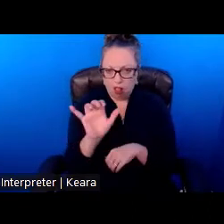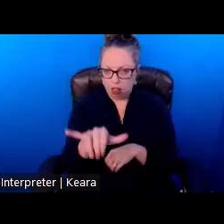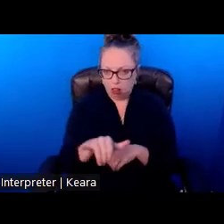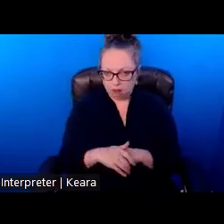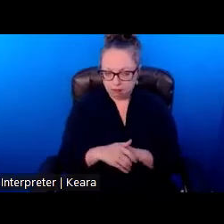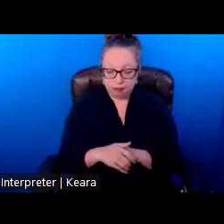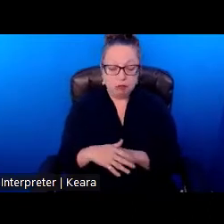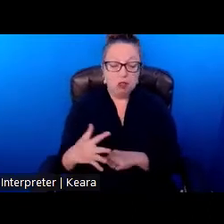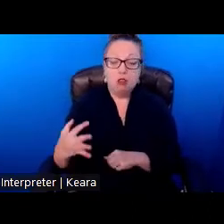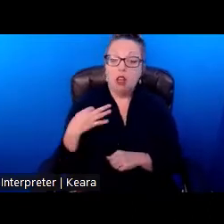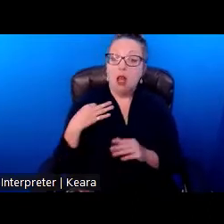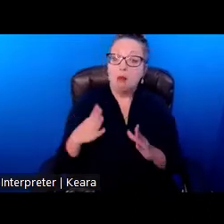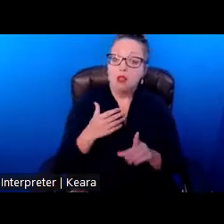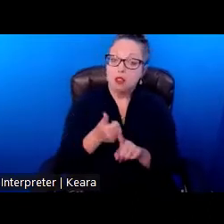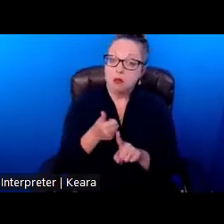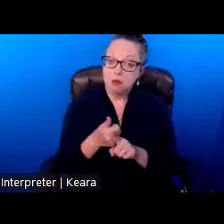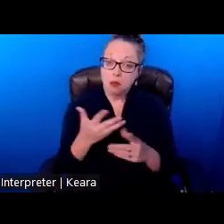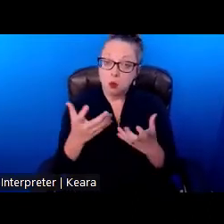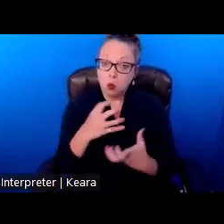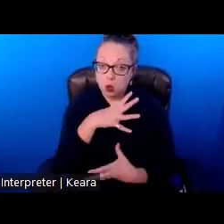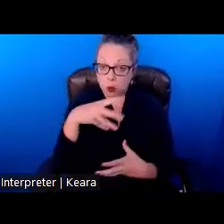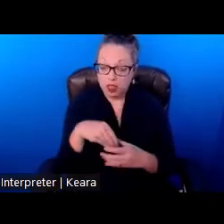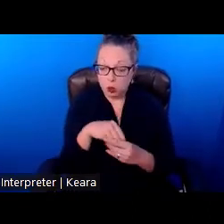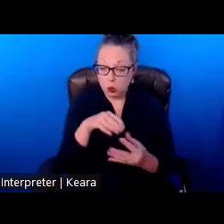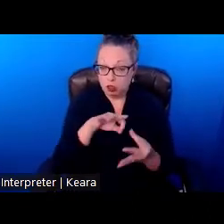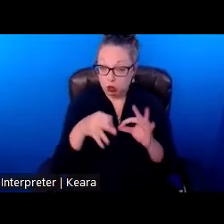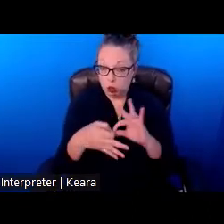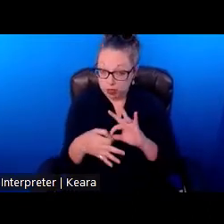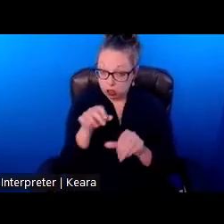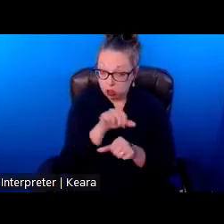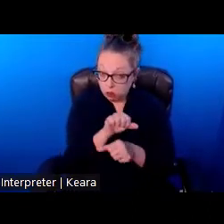Applicants who wish to include interpretation of the work or information about their creative